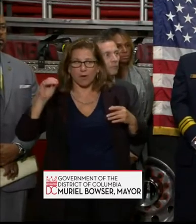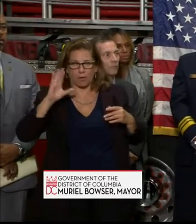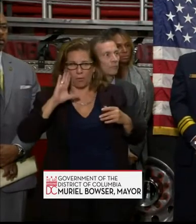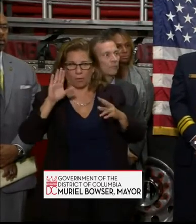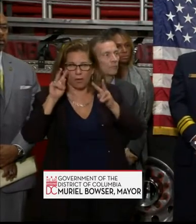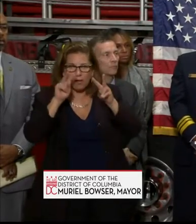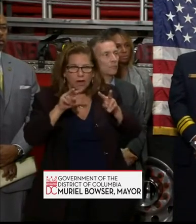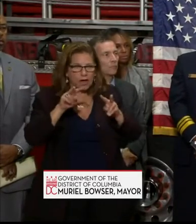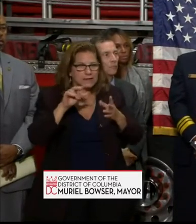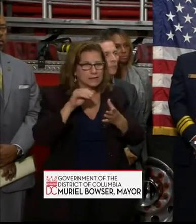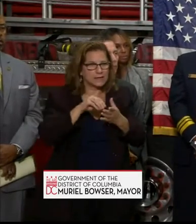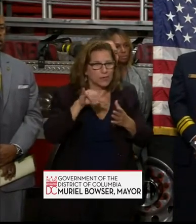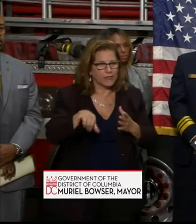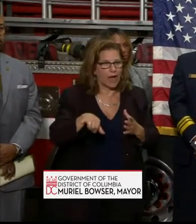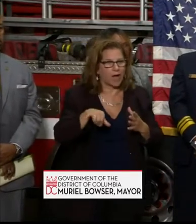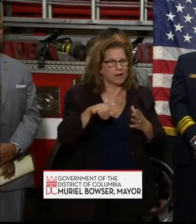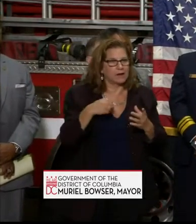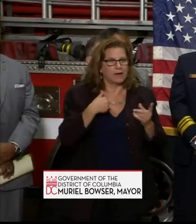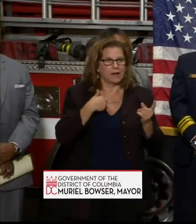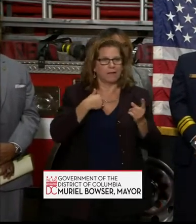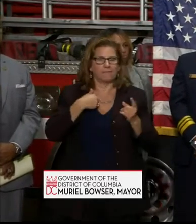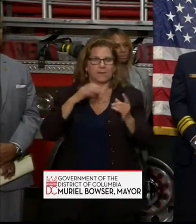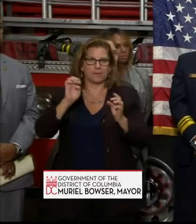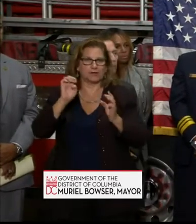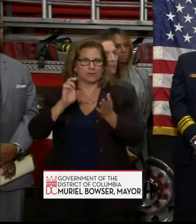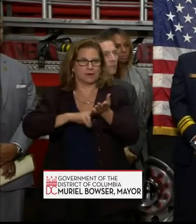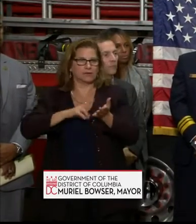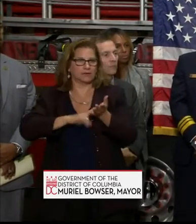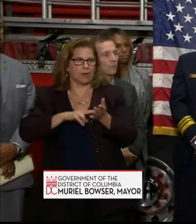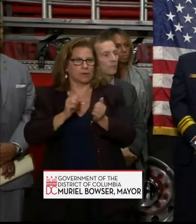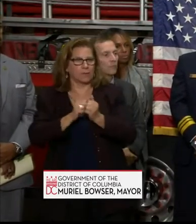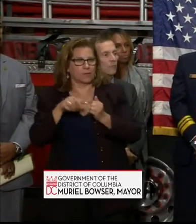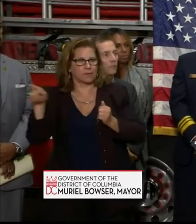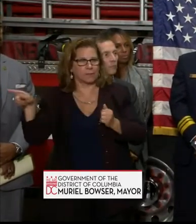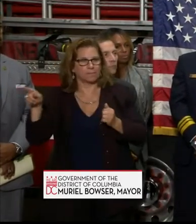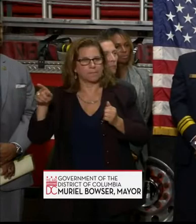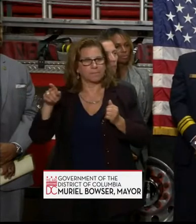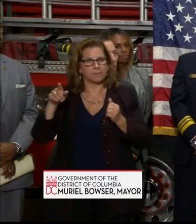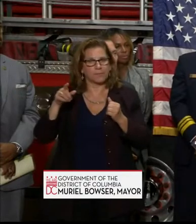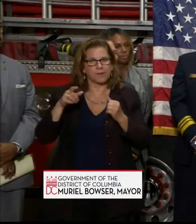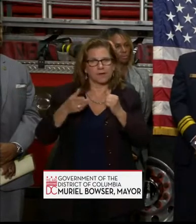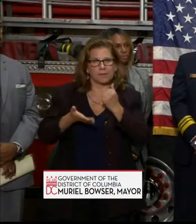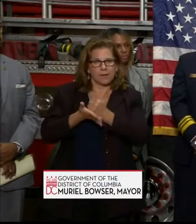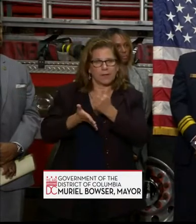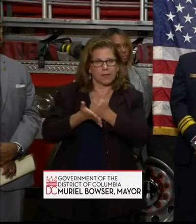EMERGENCY CONTRACTED CREWS AVAILABLE TO ASSIST OUR IN-HOUSE TEAM. WE WILL BE STAGING EQUIPMENT AT